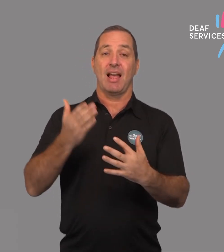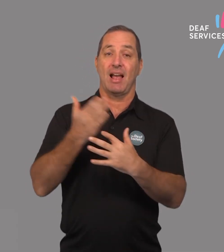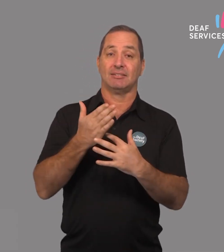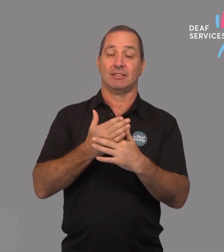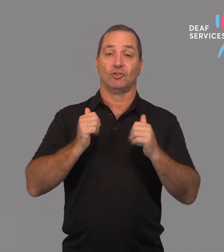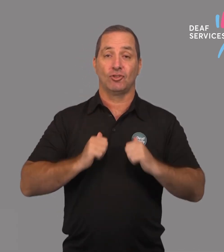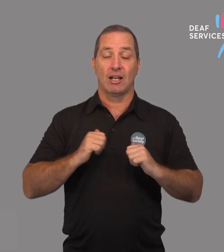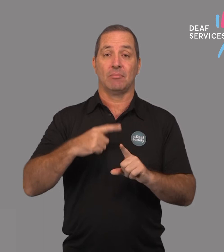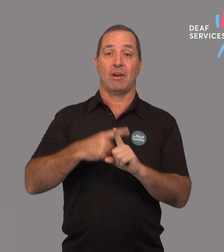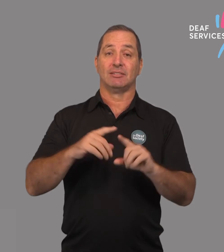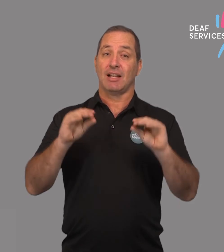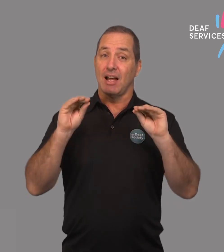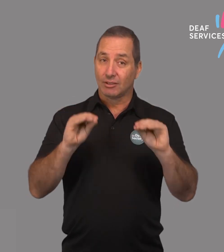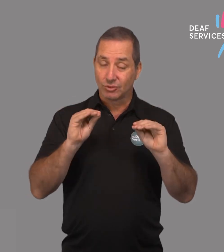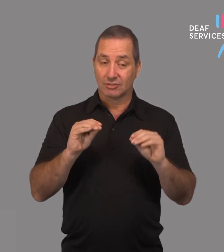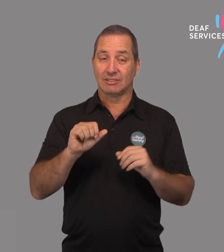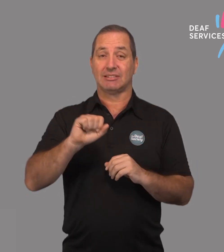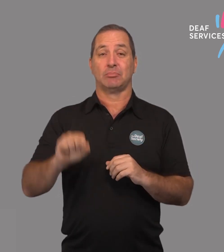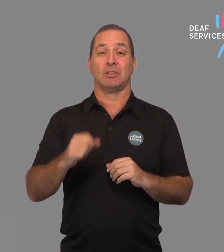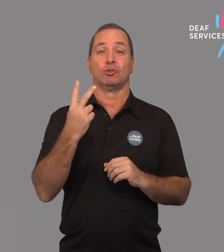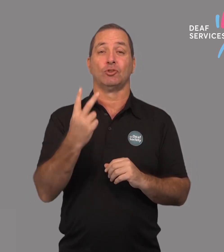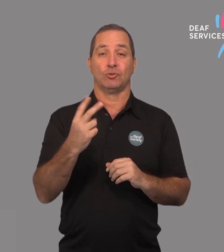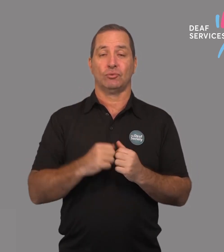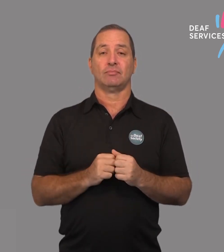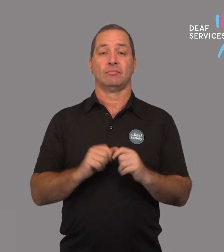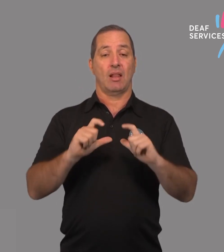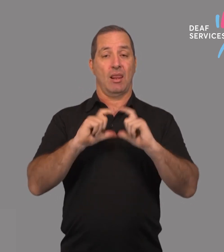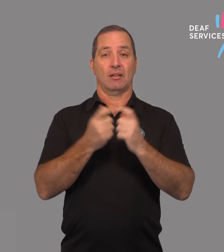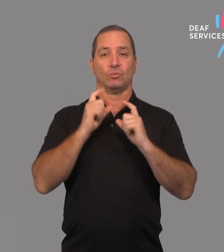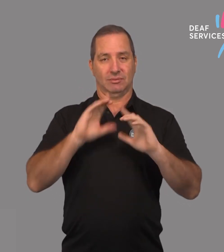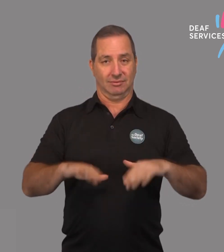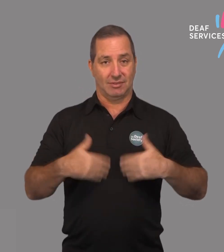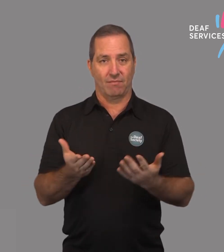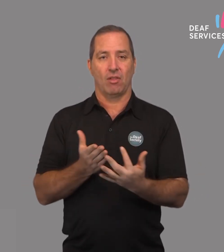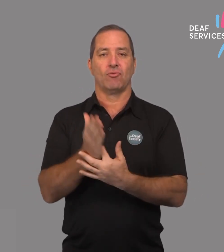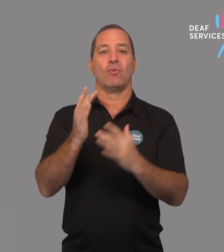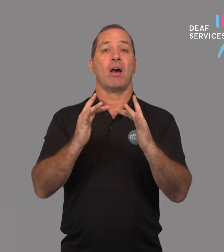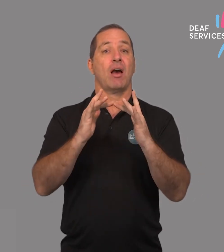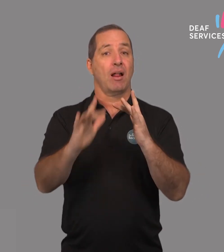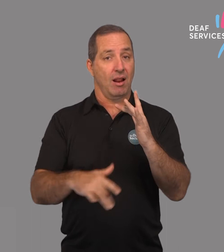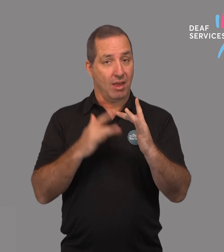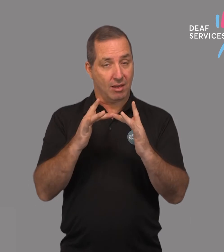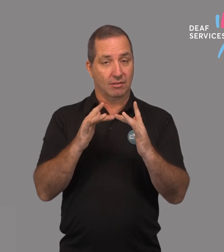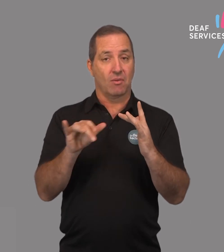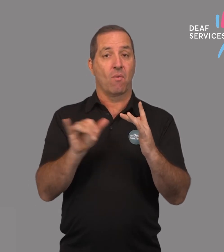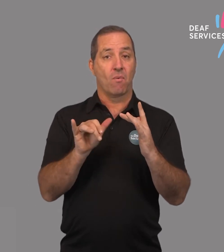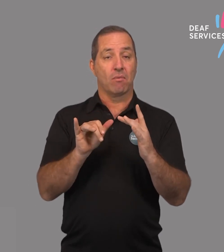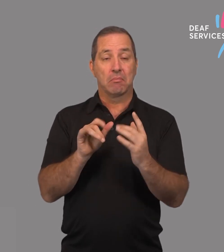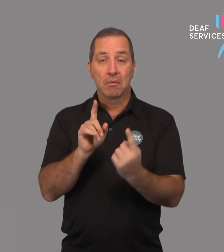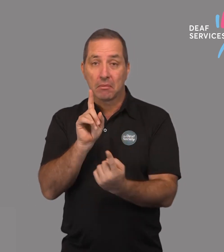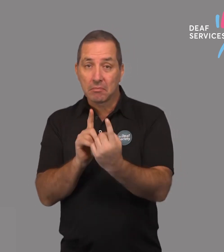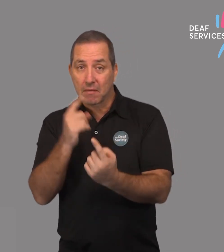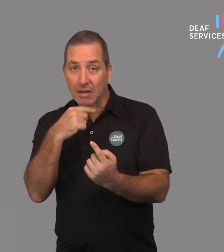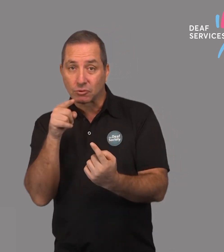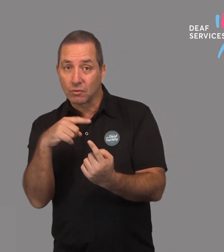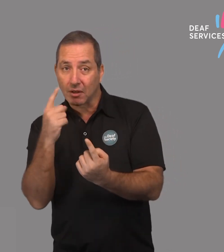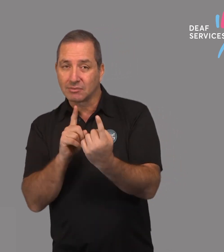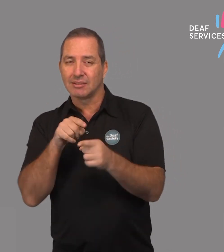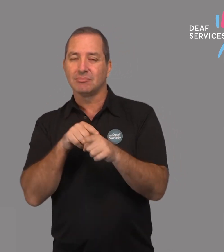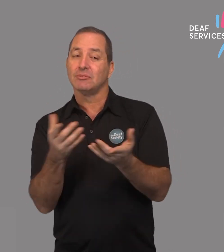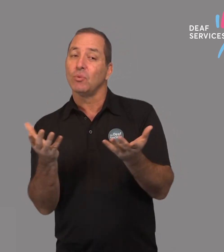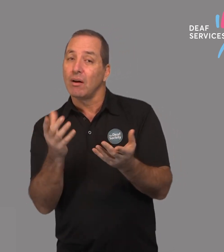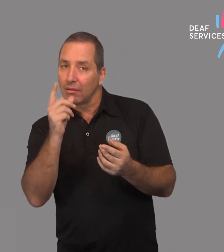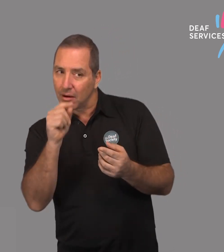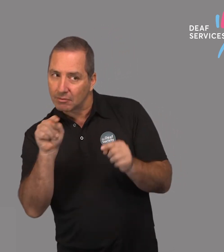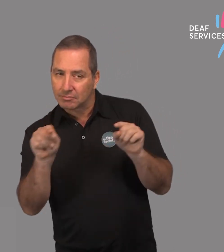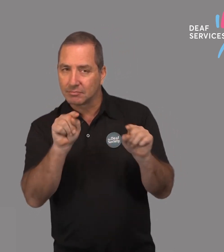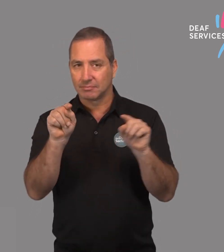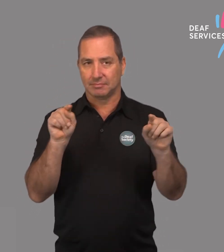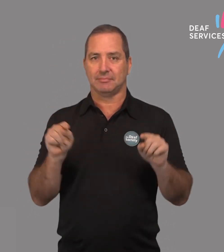Access Training and Education Semester 2 classes will be delivered online or face to face where we can.